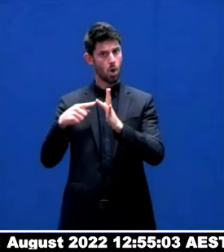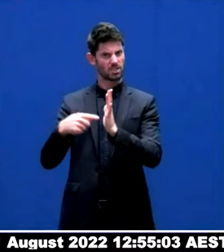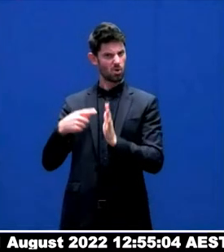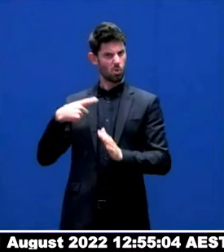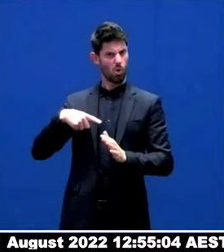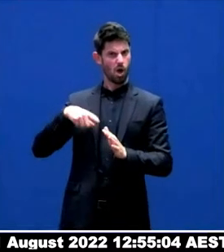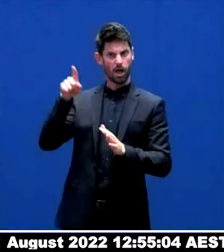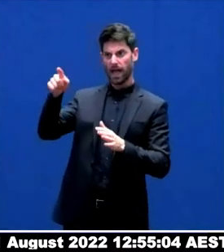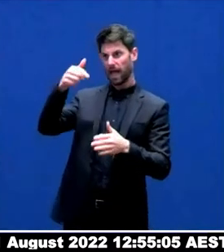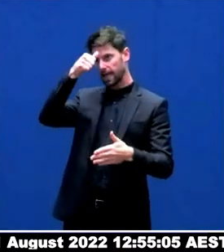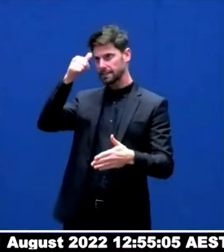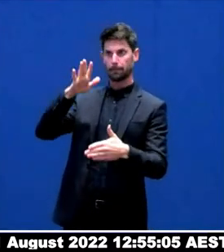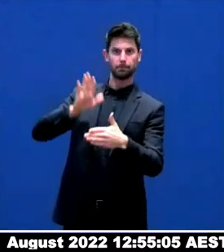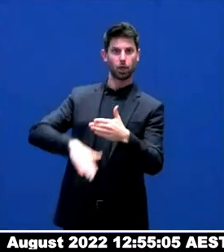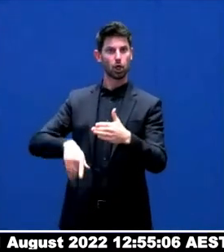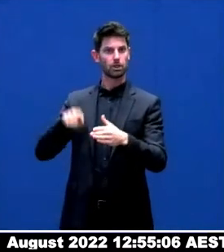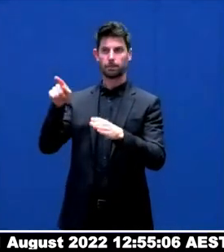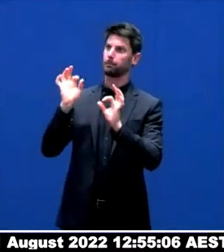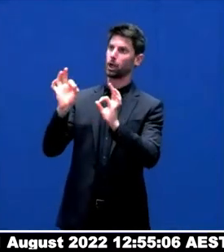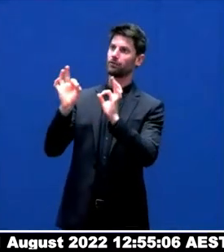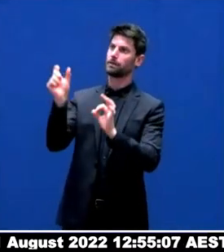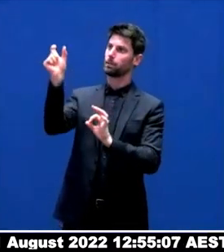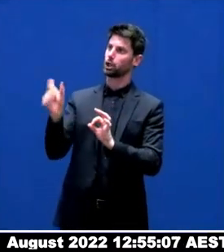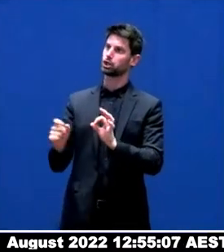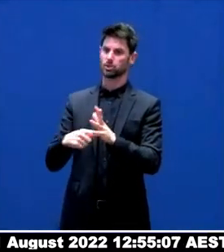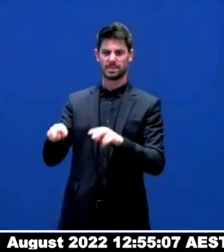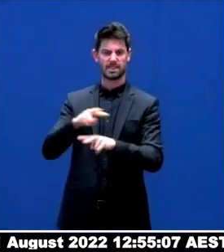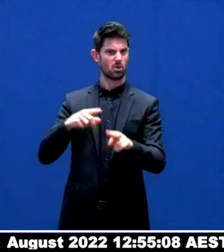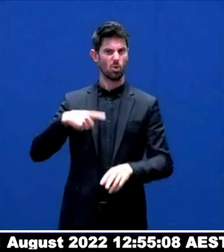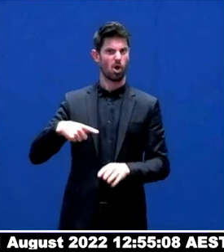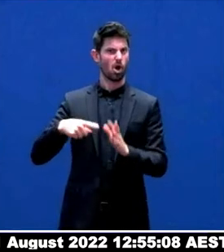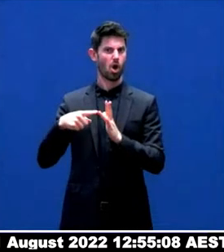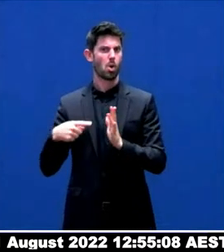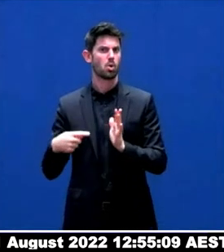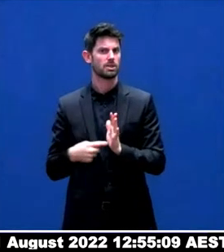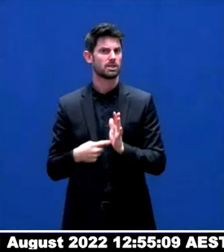makes them uniquely qualified to make these assessments as to whether adjustments are